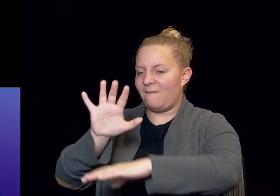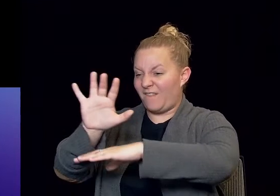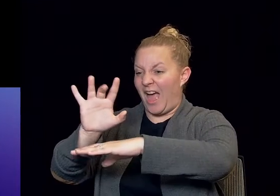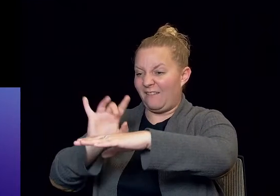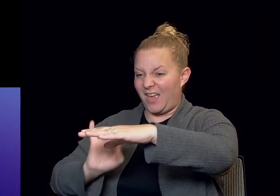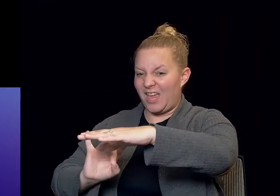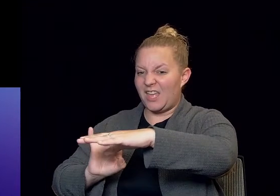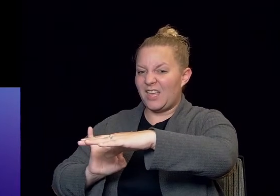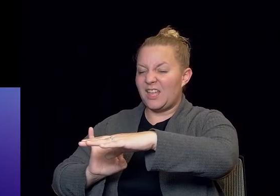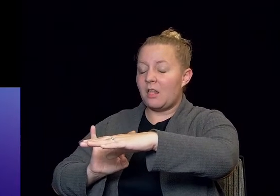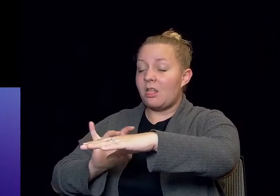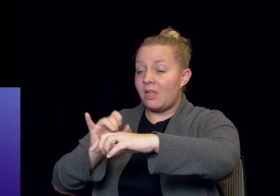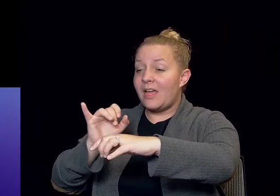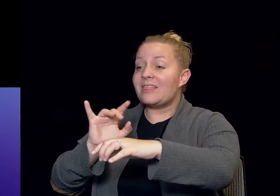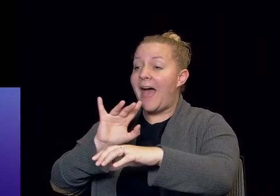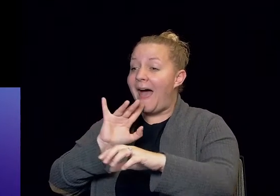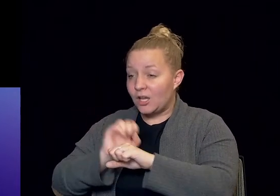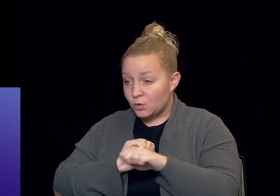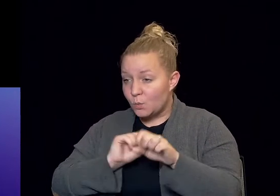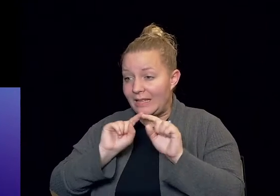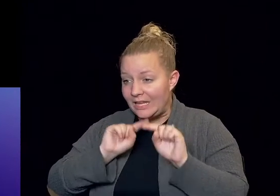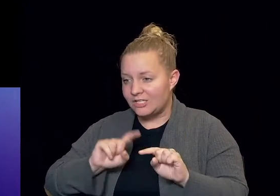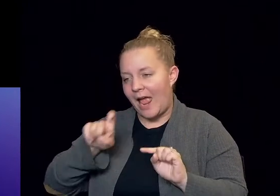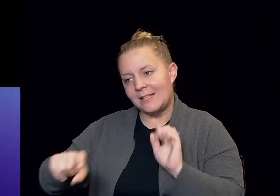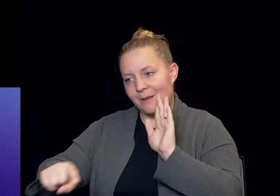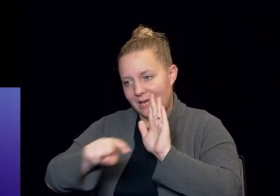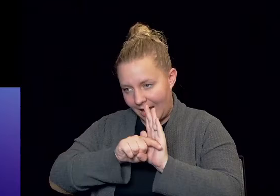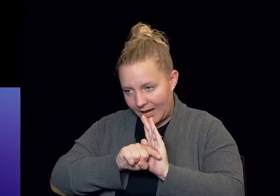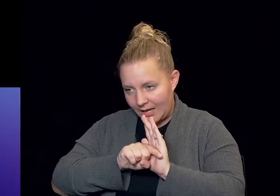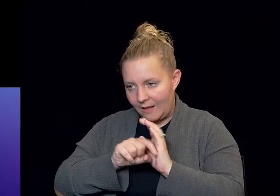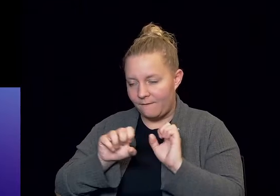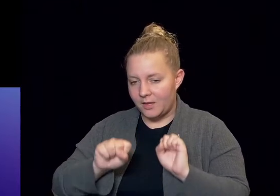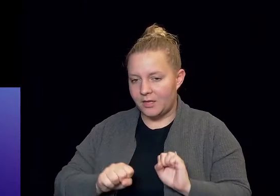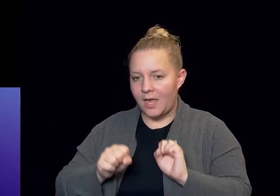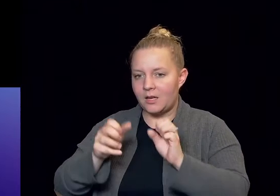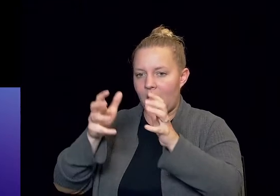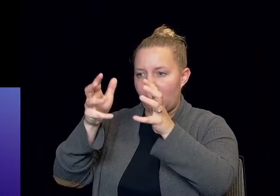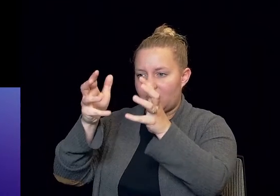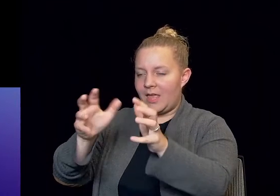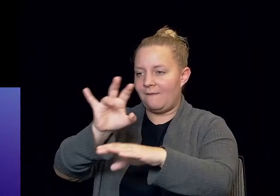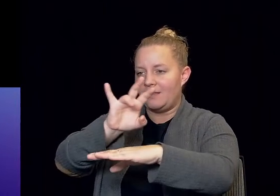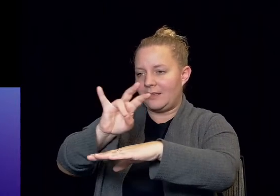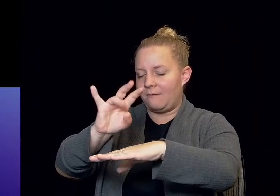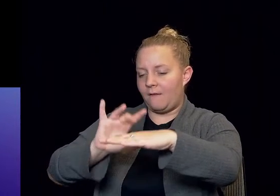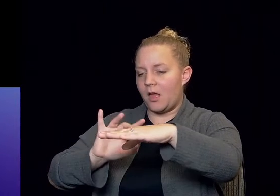to be negative. So answer, you can keep it as an improper fraction or also turn it into a mixed